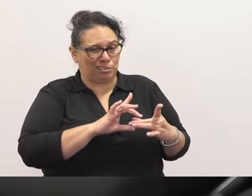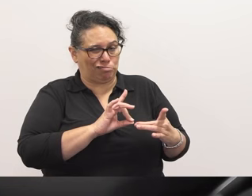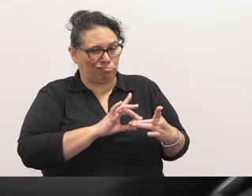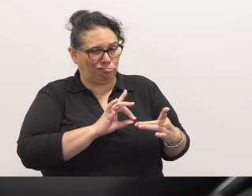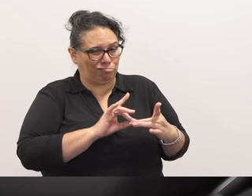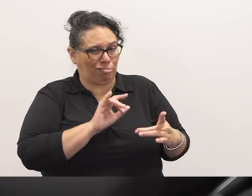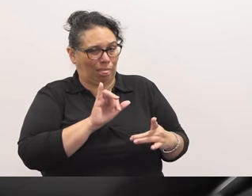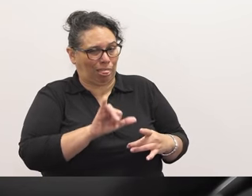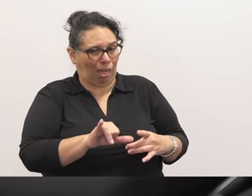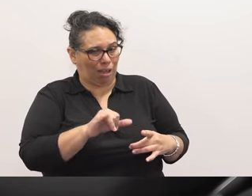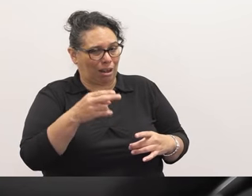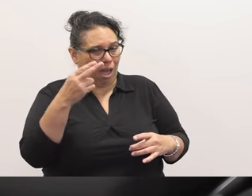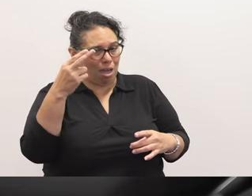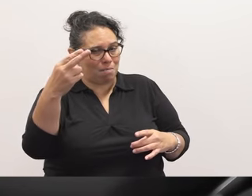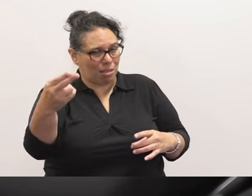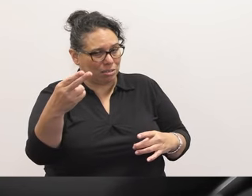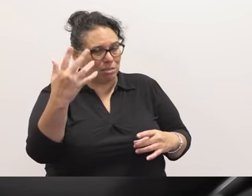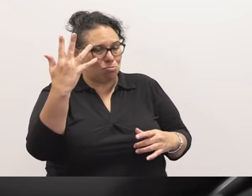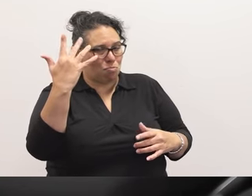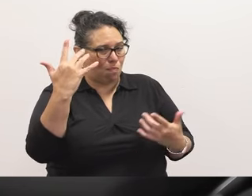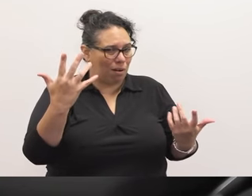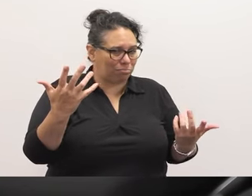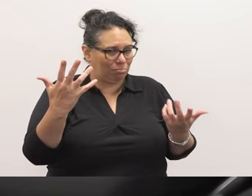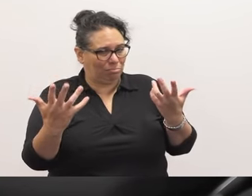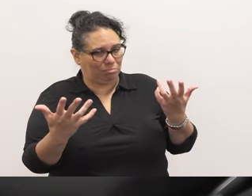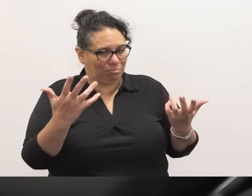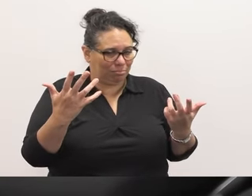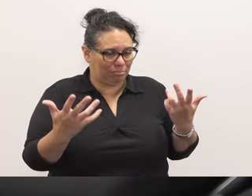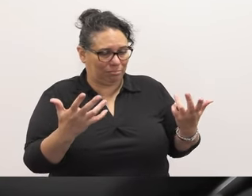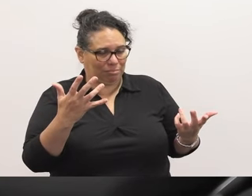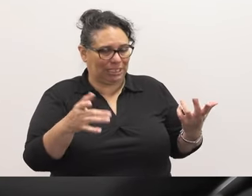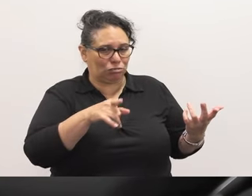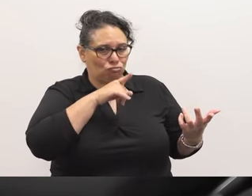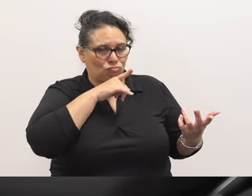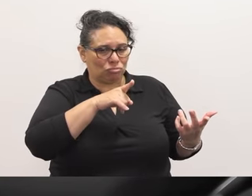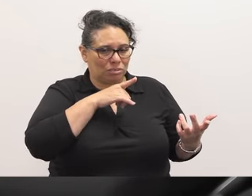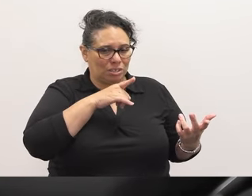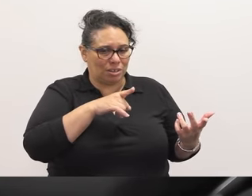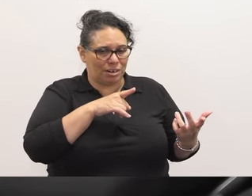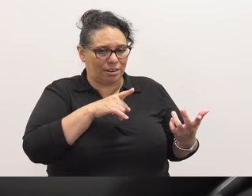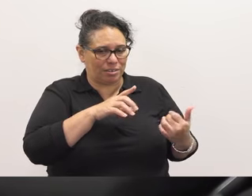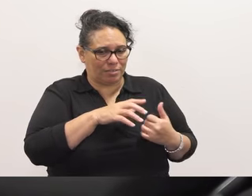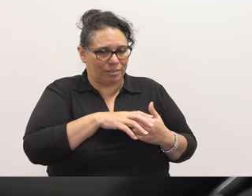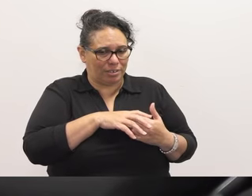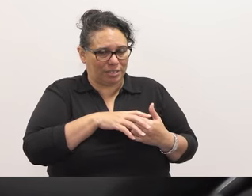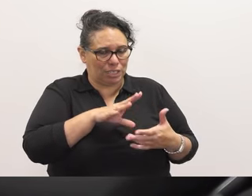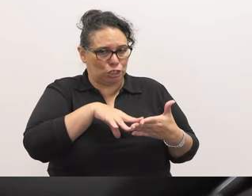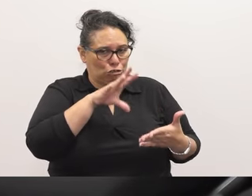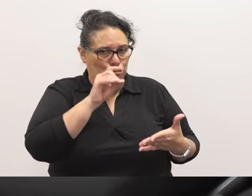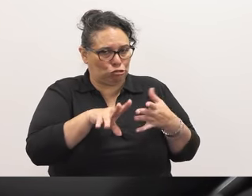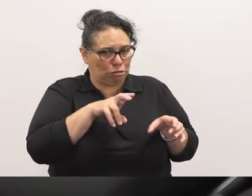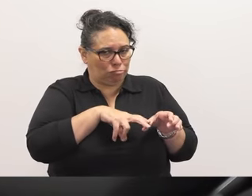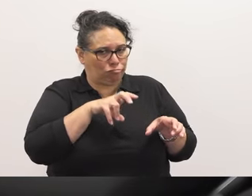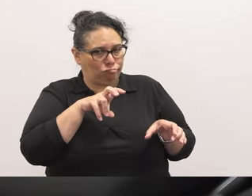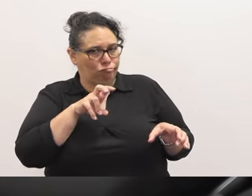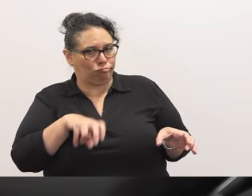and some hypotheses about that, which really is around students dropping courses or at the senior level just deciding